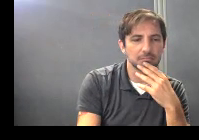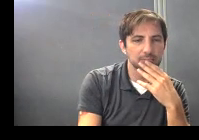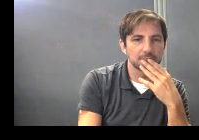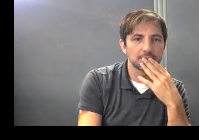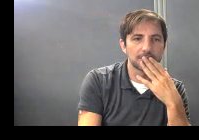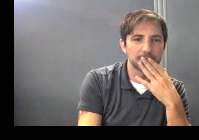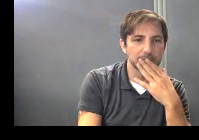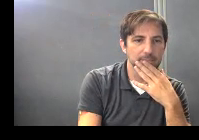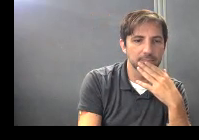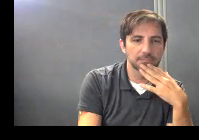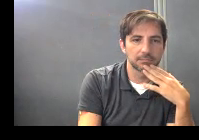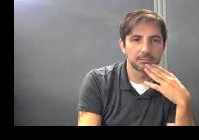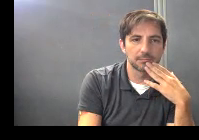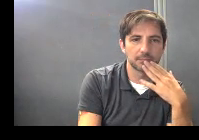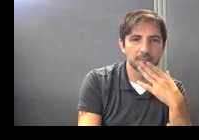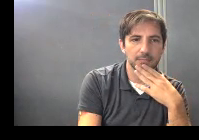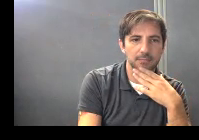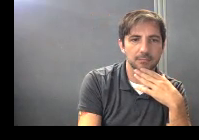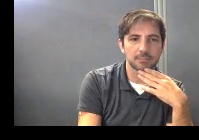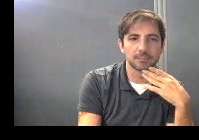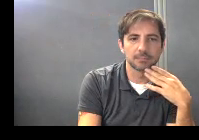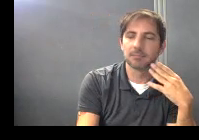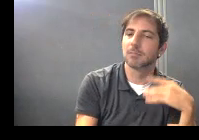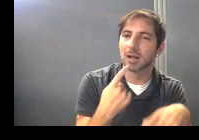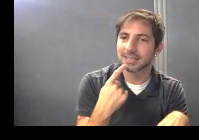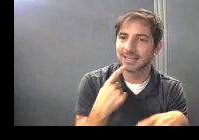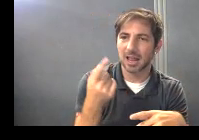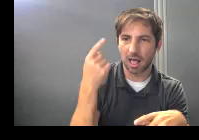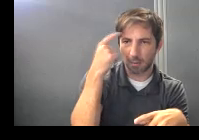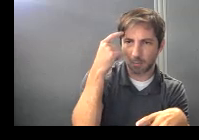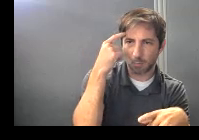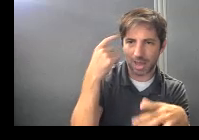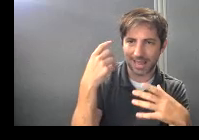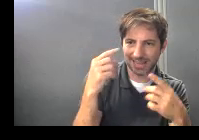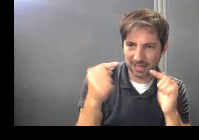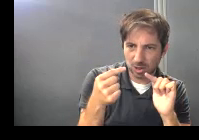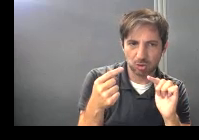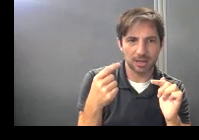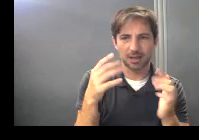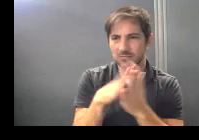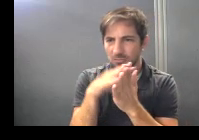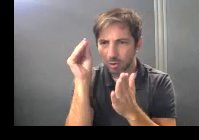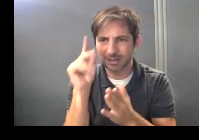WHEN I MENTIONED COGNITIVE AND SENSORY PROCESSING AND BRAIN INJURY ACCOMMODATIONS FOR THIS,